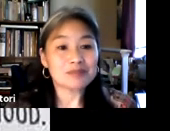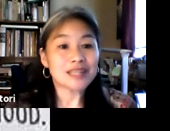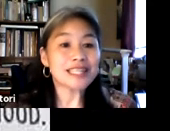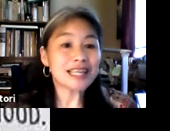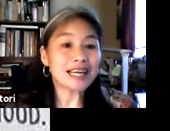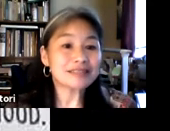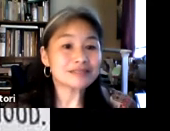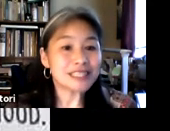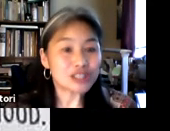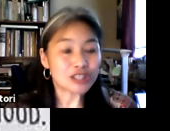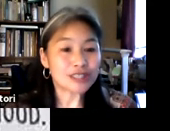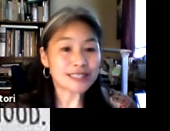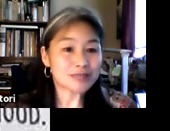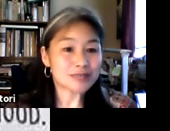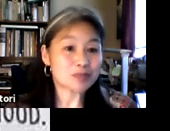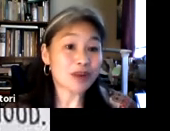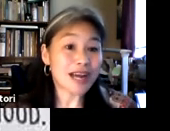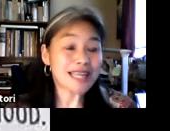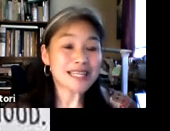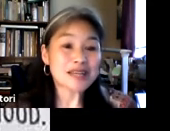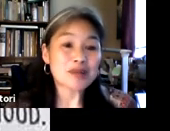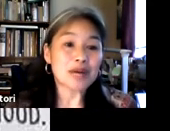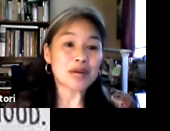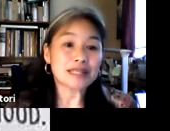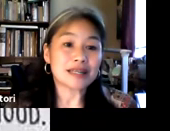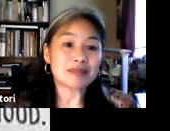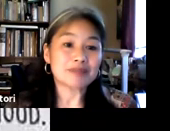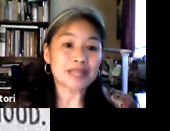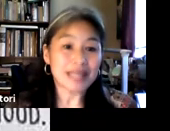sharing with us some of her family history. Take it away, Robin.